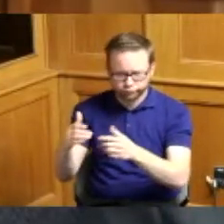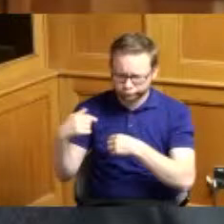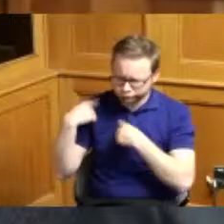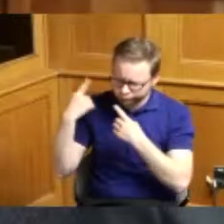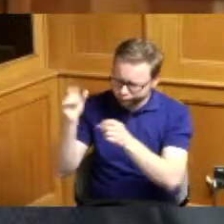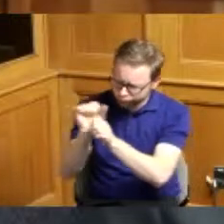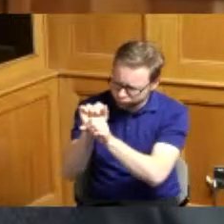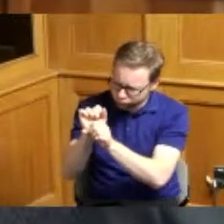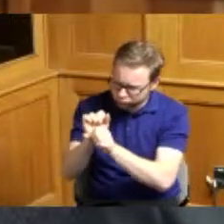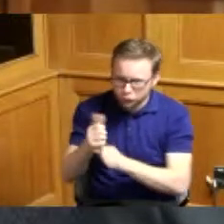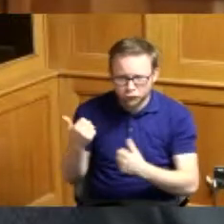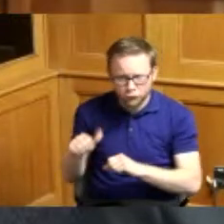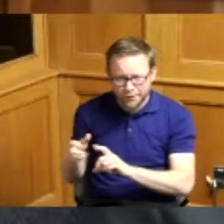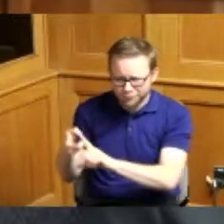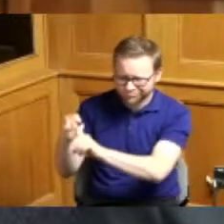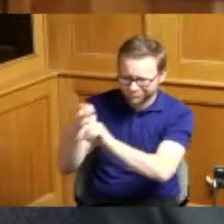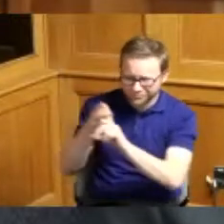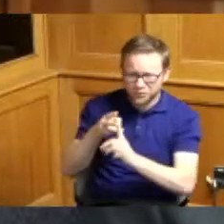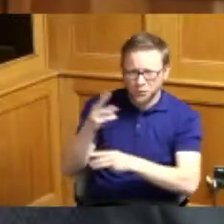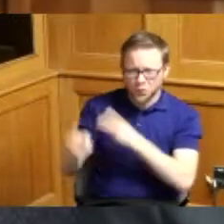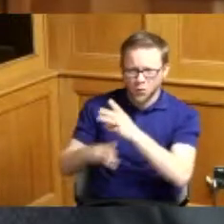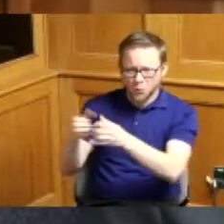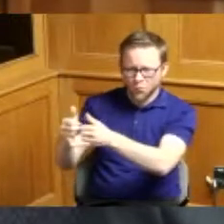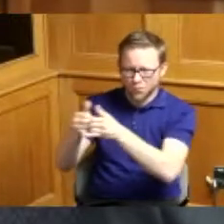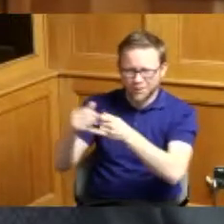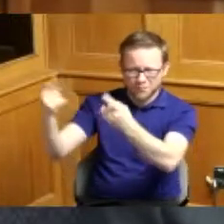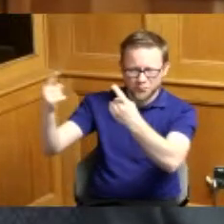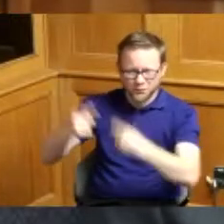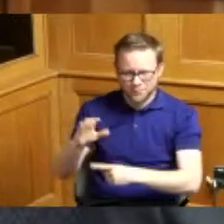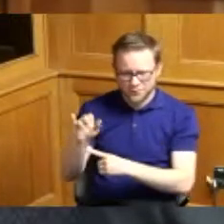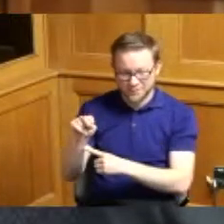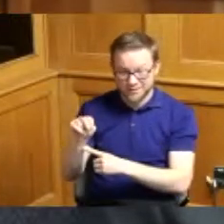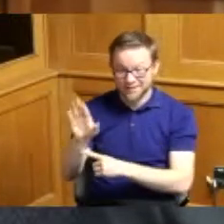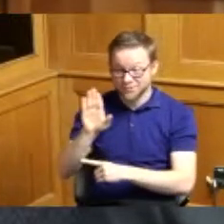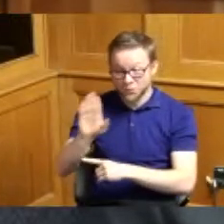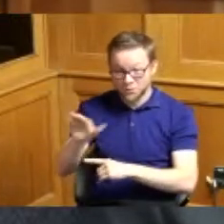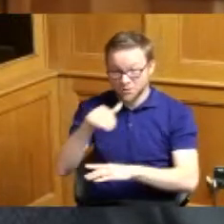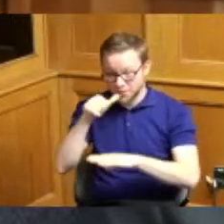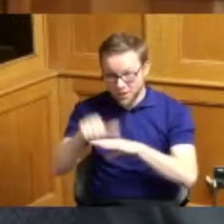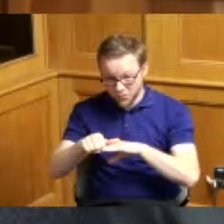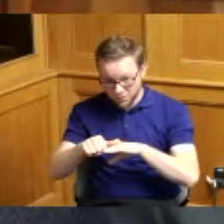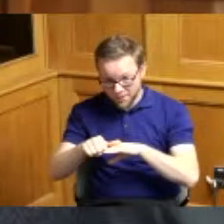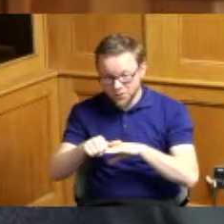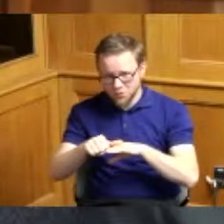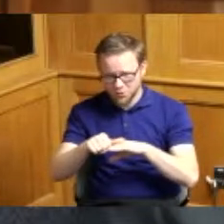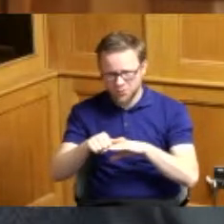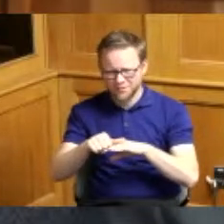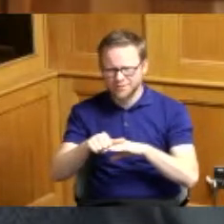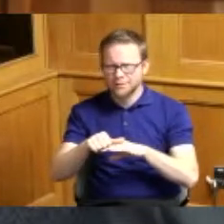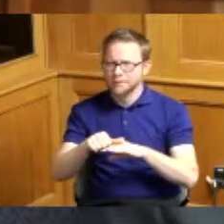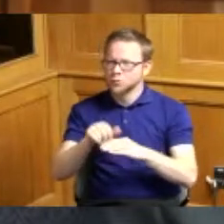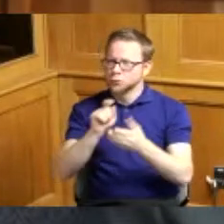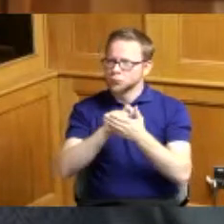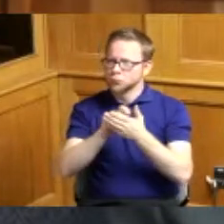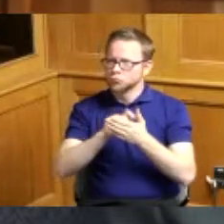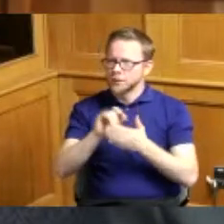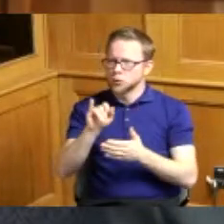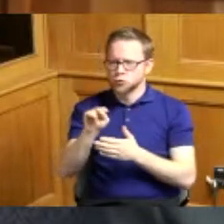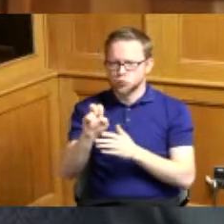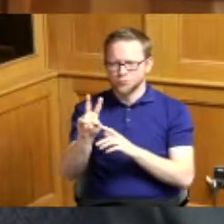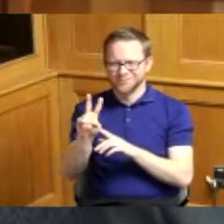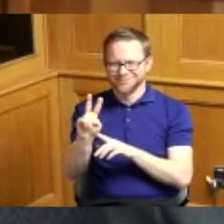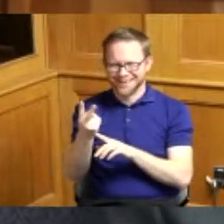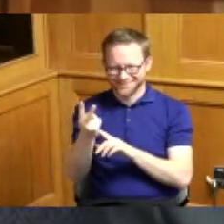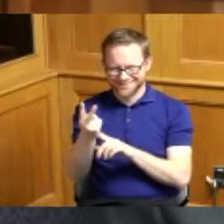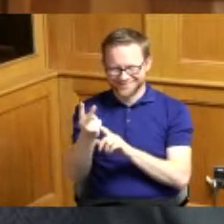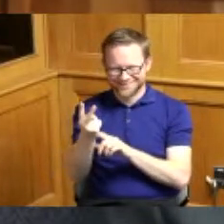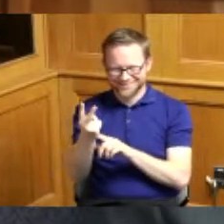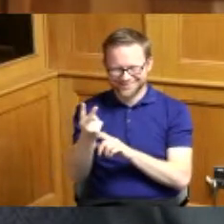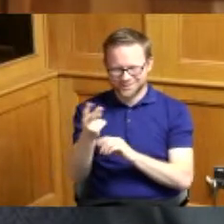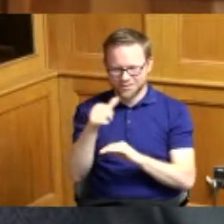World Cup to Cincinnati and they say in their letter um and it's dated June 2nd um in regard